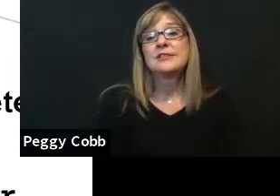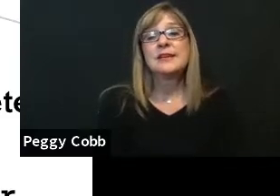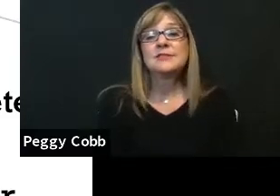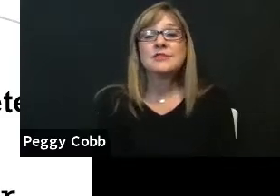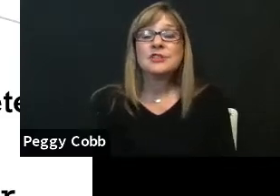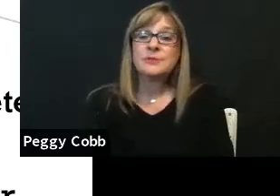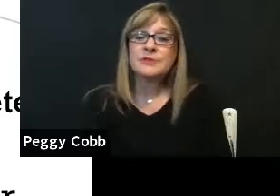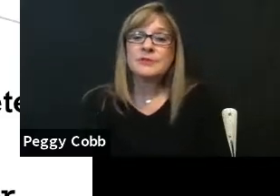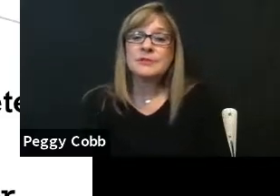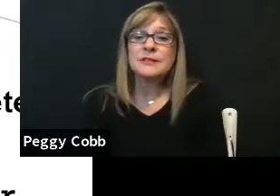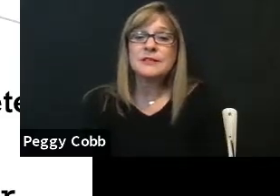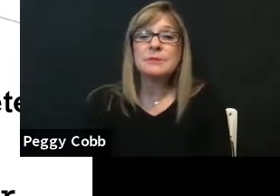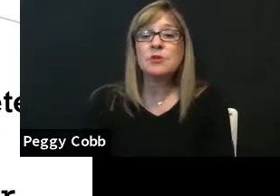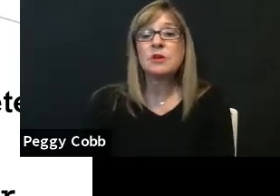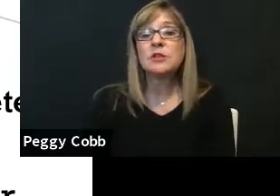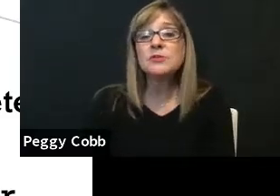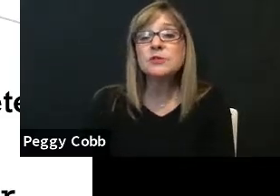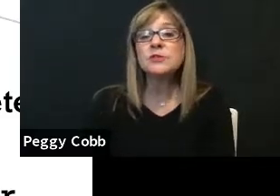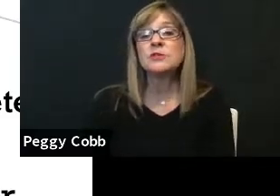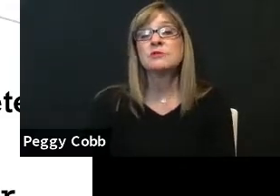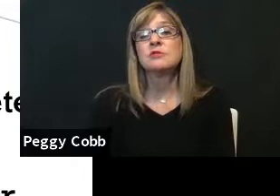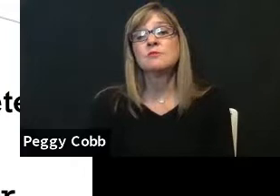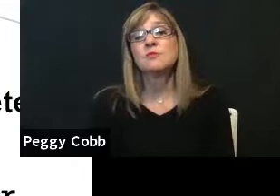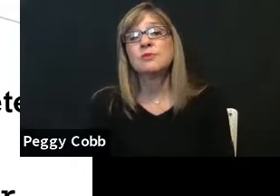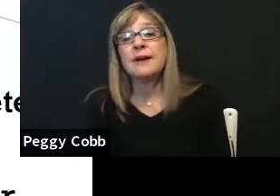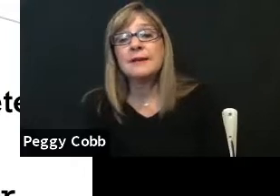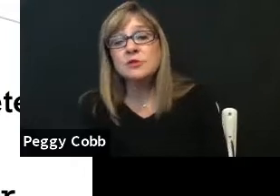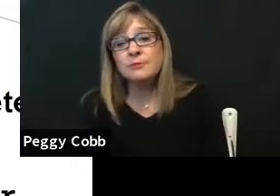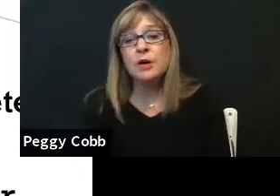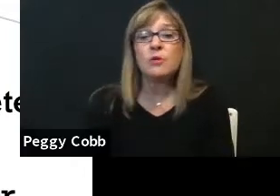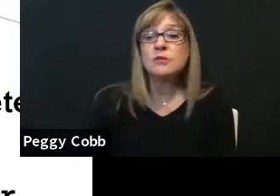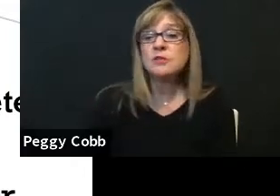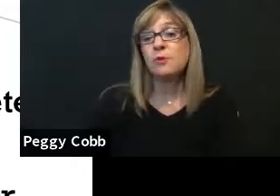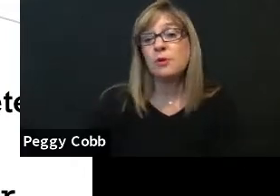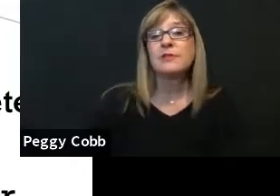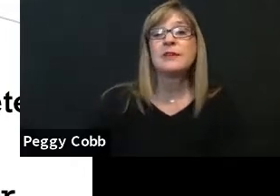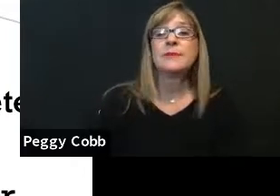Educational interpreters tend to be more close to the student, provide more support for them,